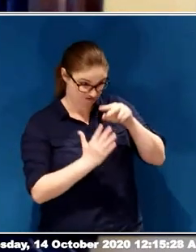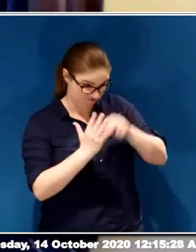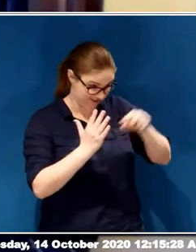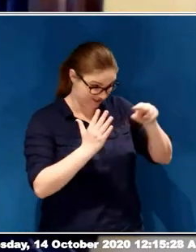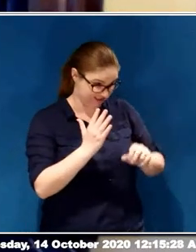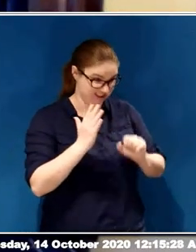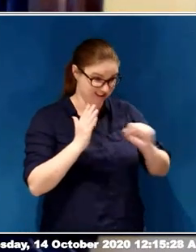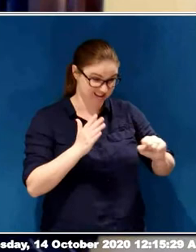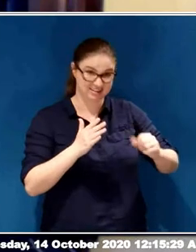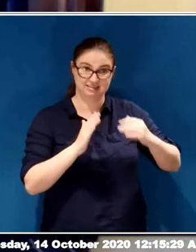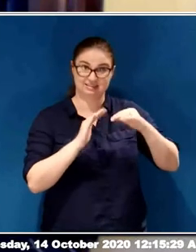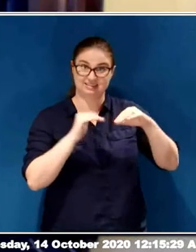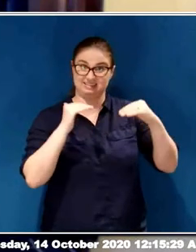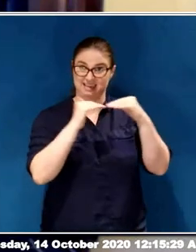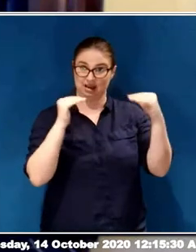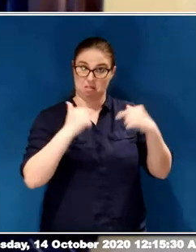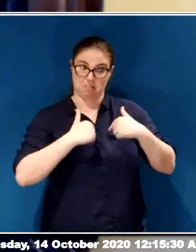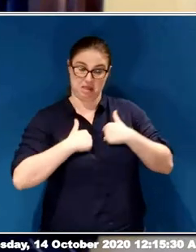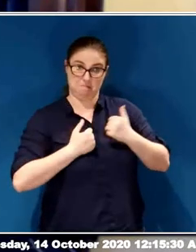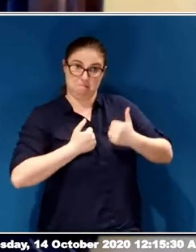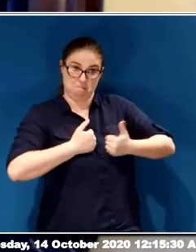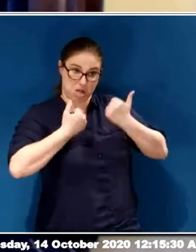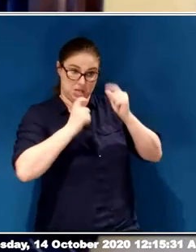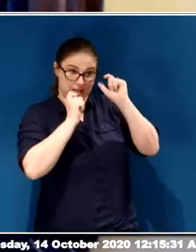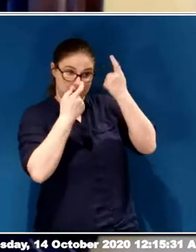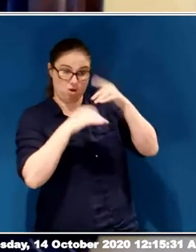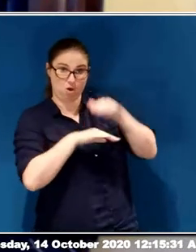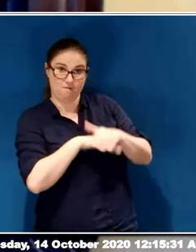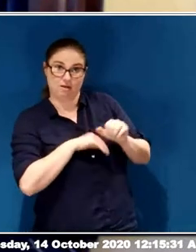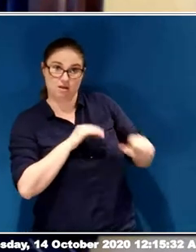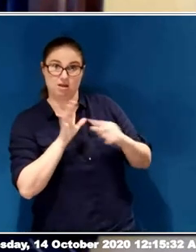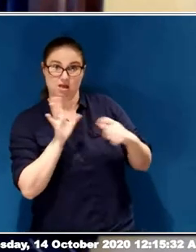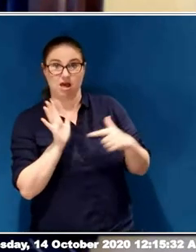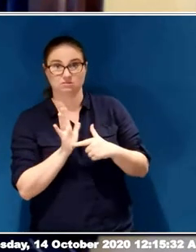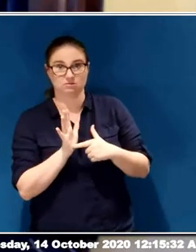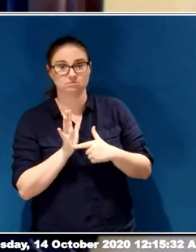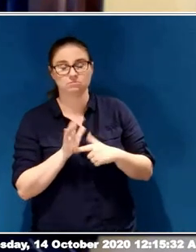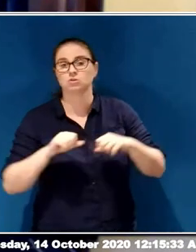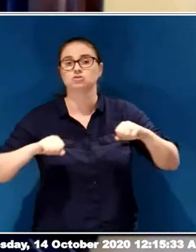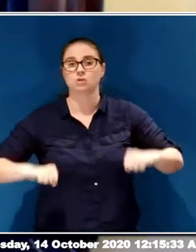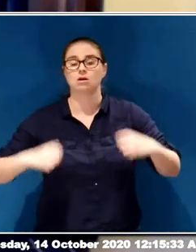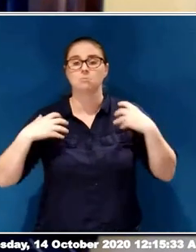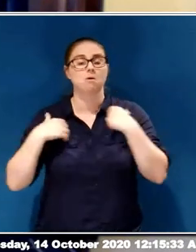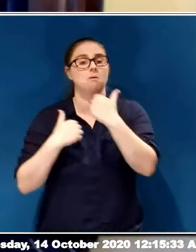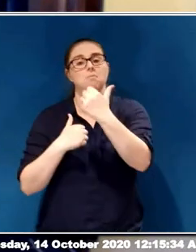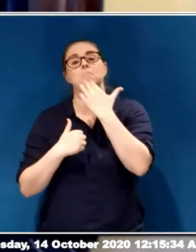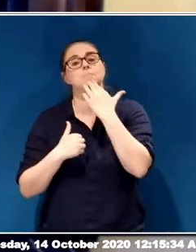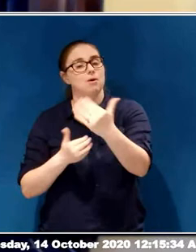I just wanted to understand what our frame of reference was or is. Thank you.